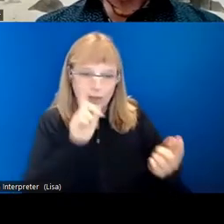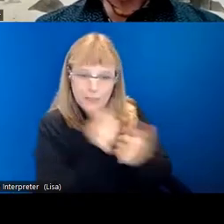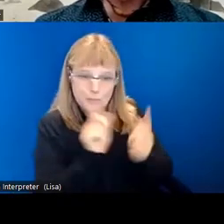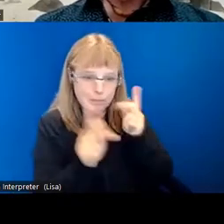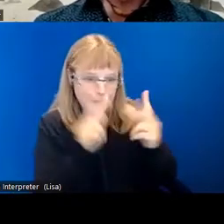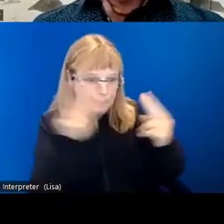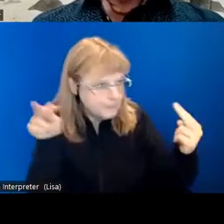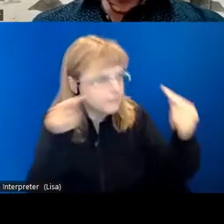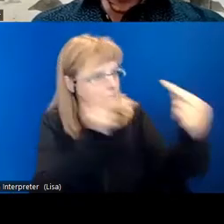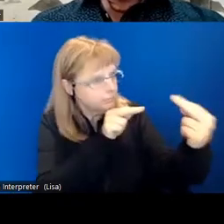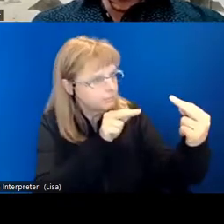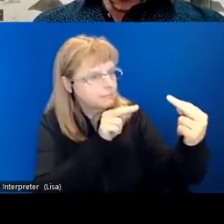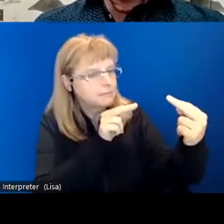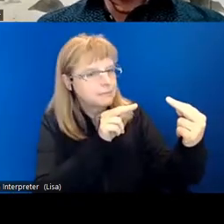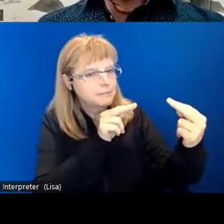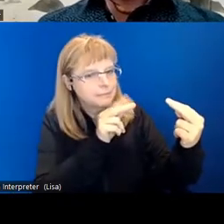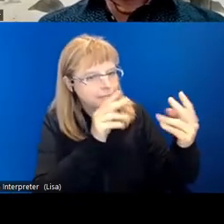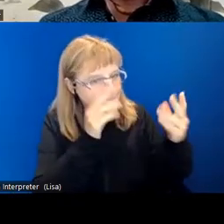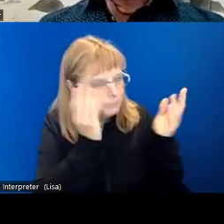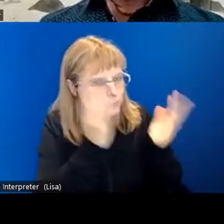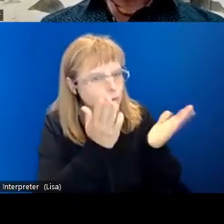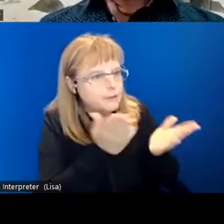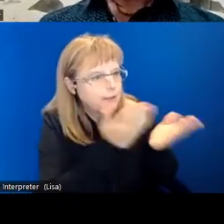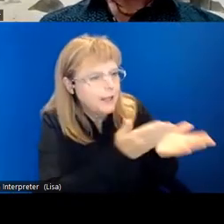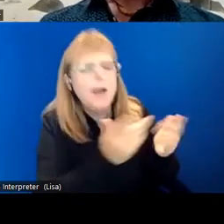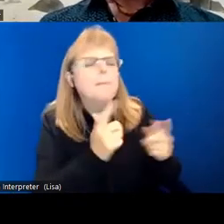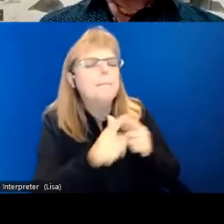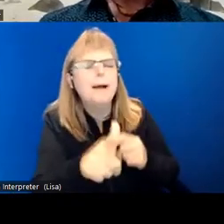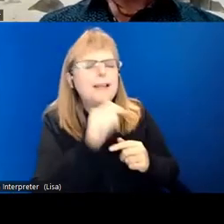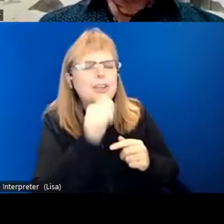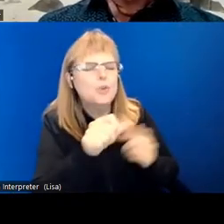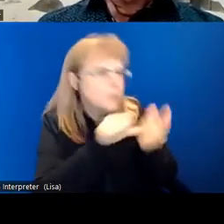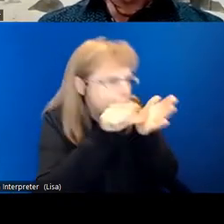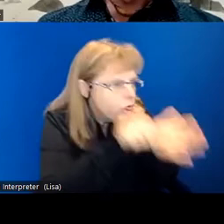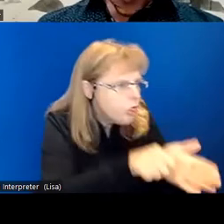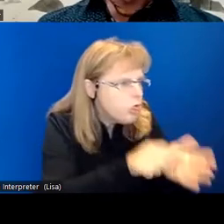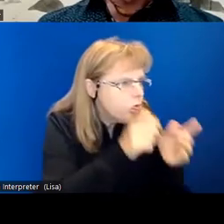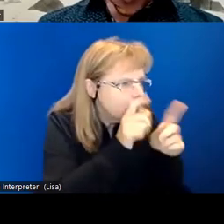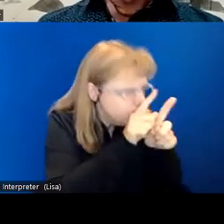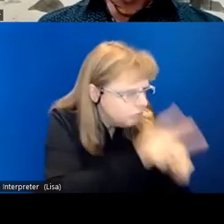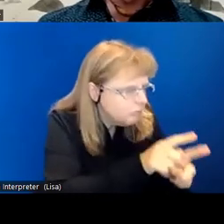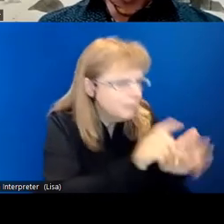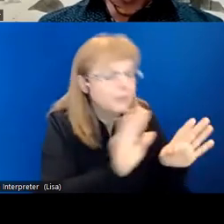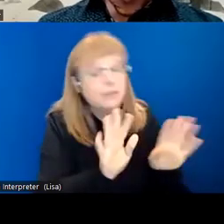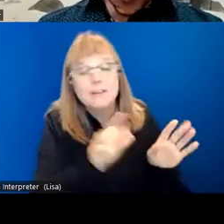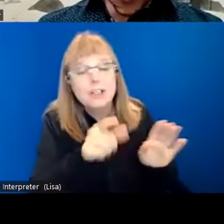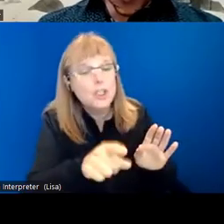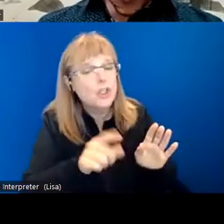and really present yourself but you didn't like pin people down. You were really, really good at that.